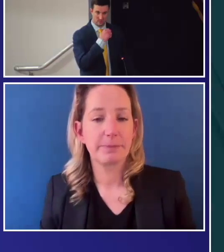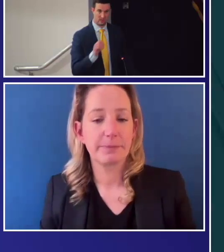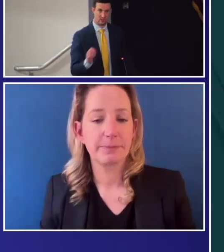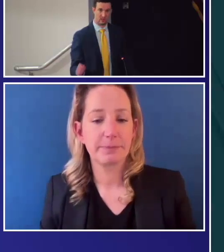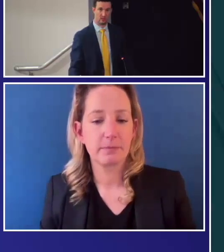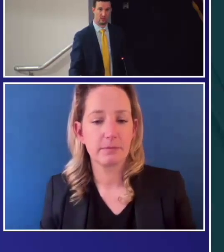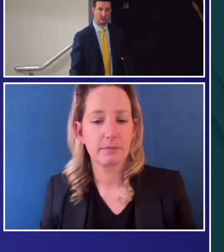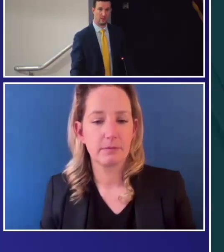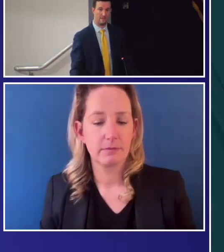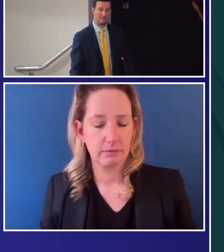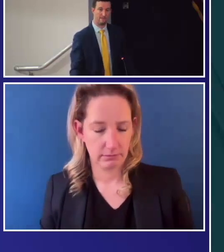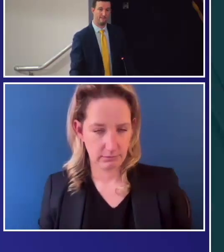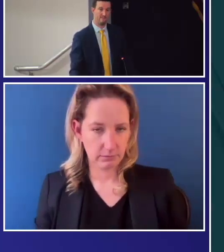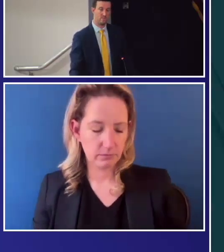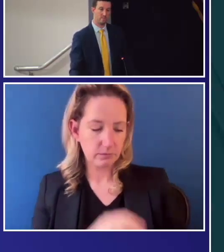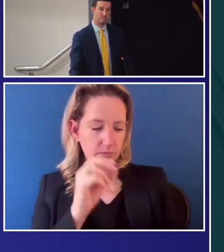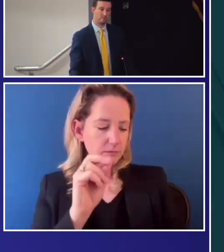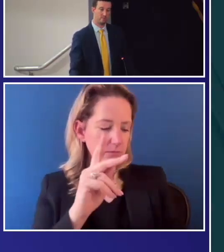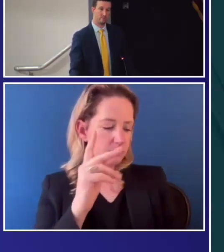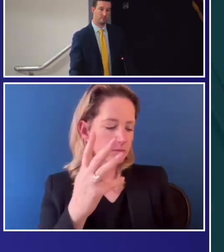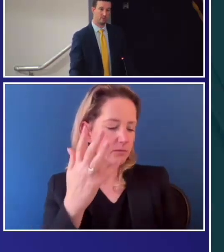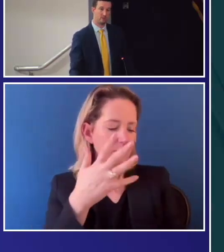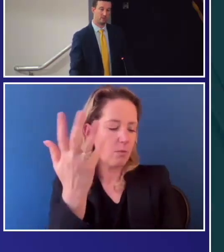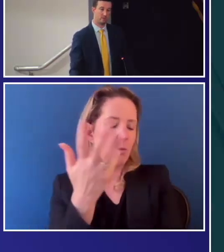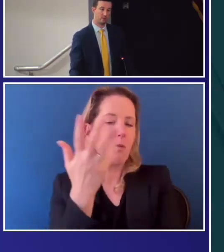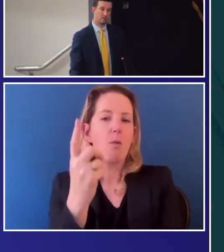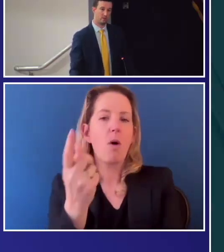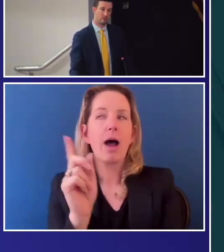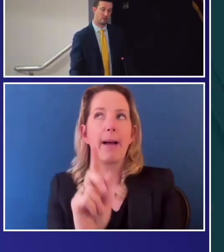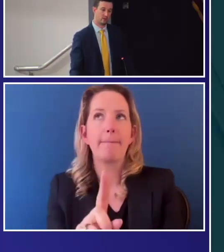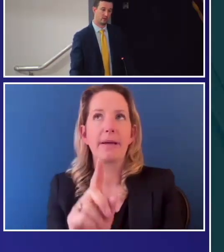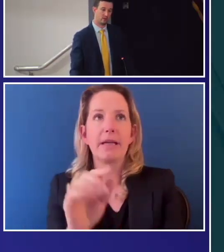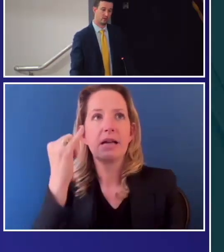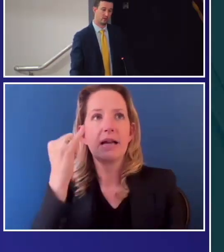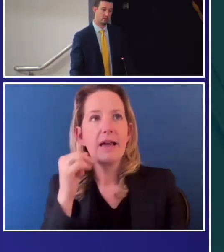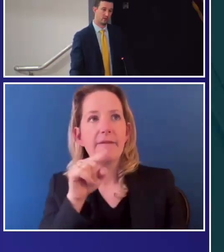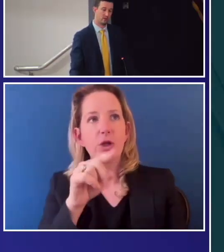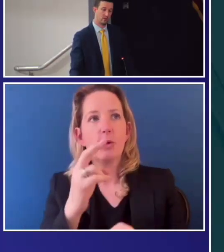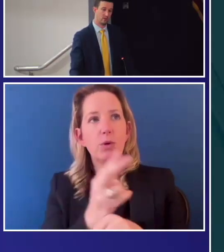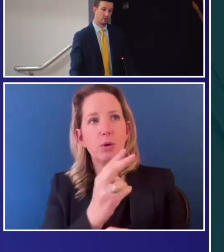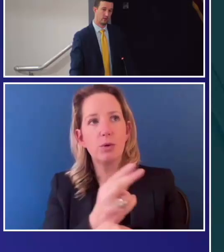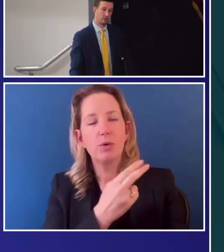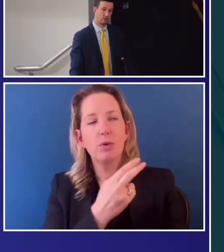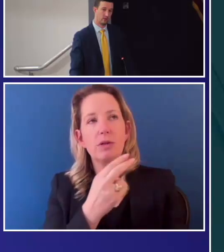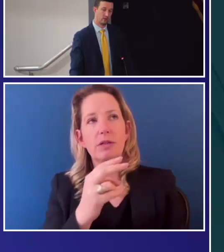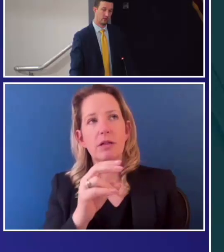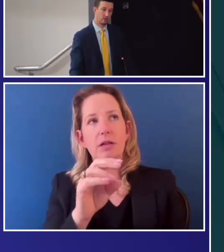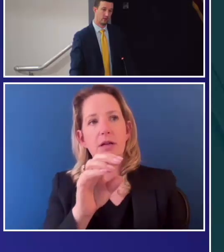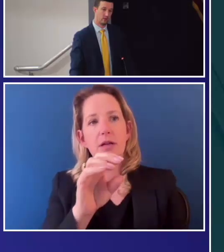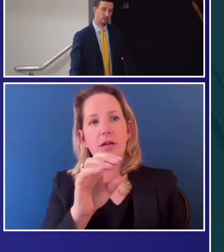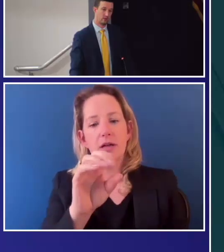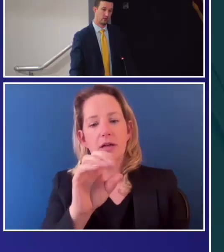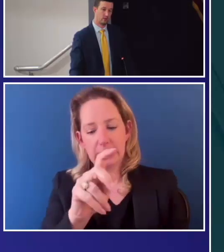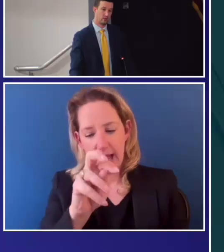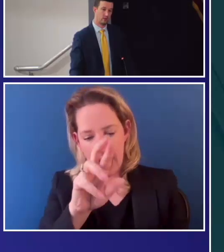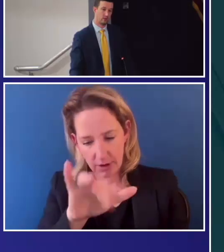So what happens if you use the salary and income from self-employment --